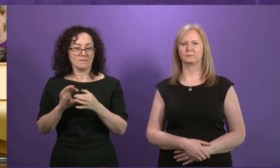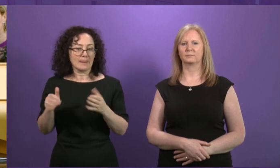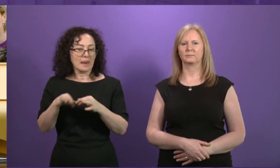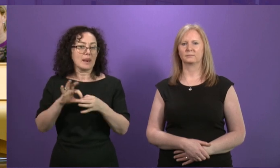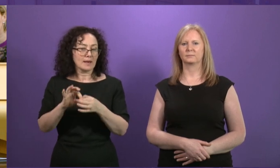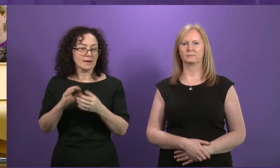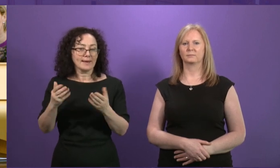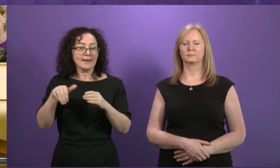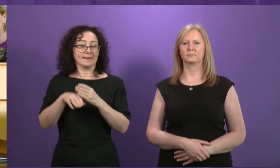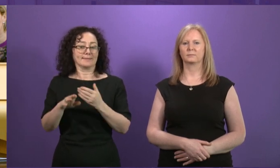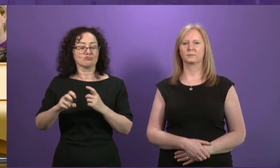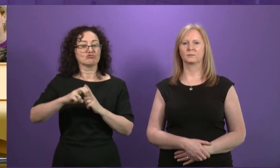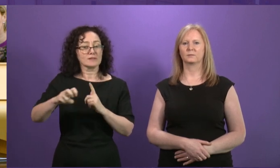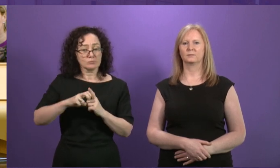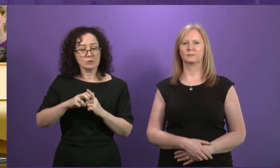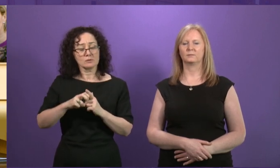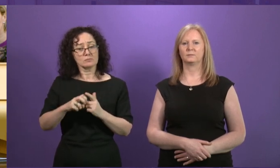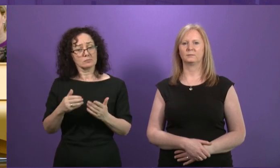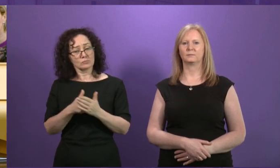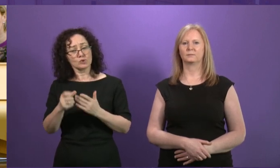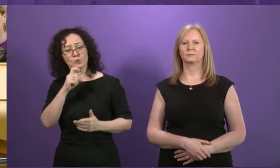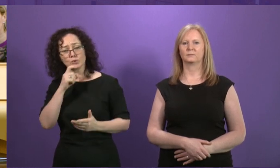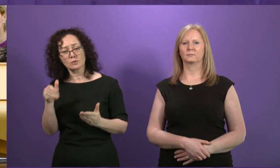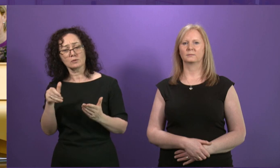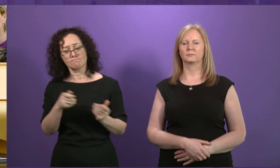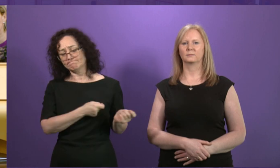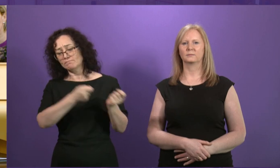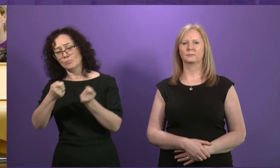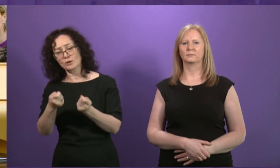are often brought to bear to help with resilience in those cases.